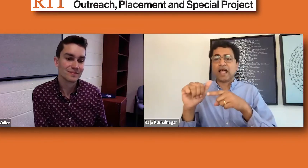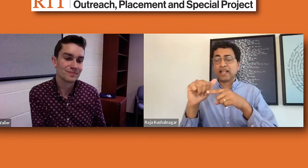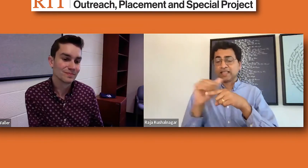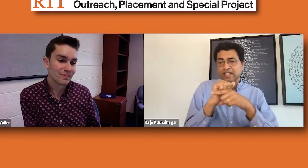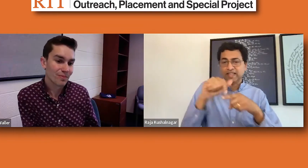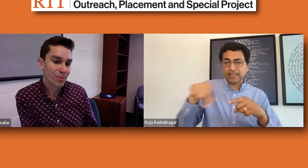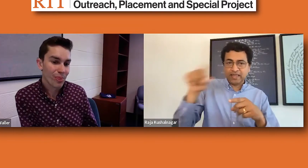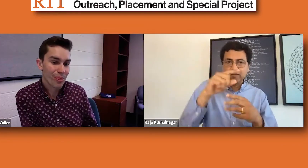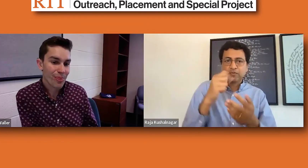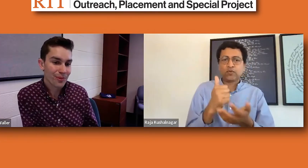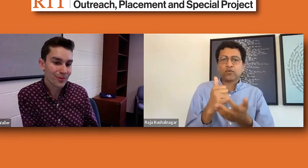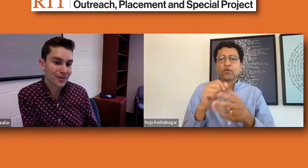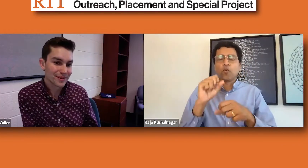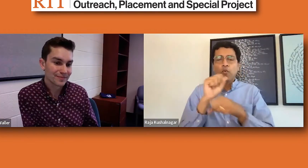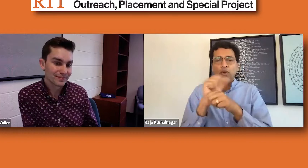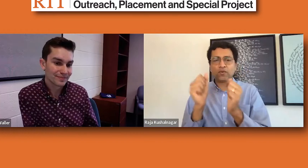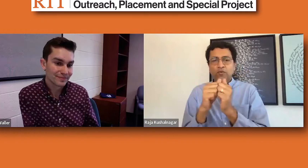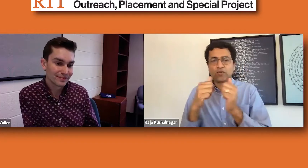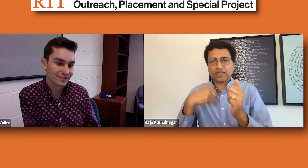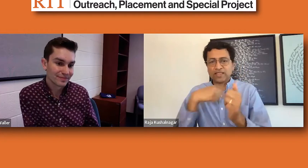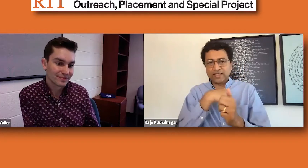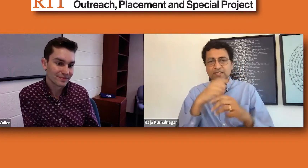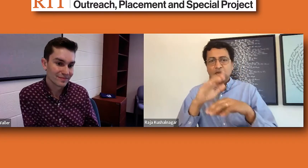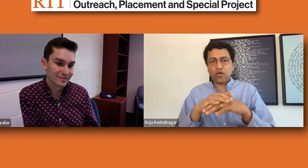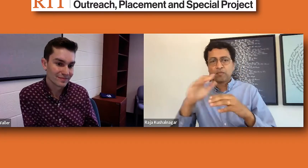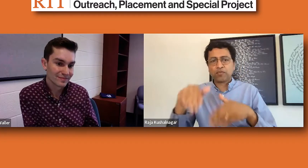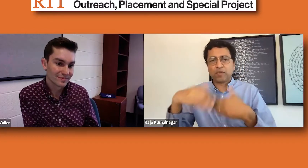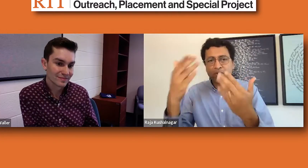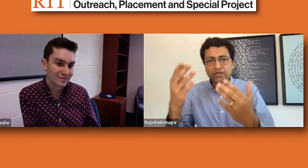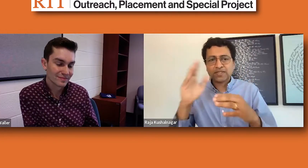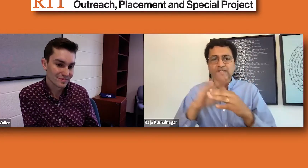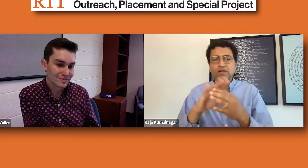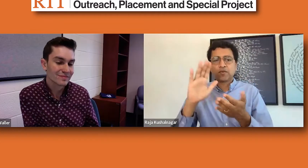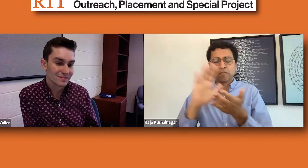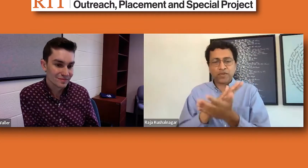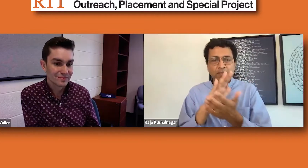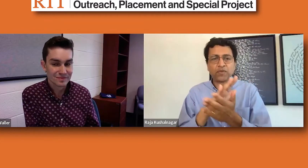to work in the lab, proposing paper ideas.